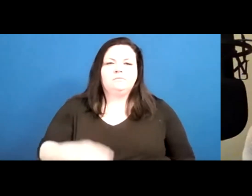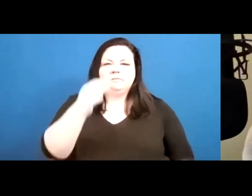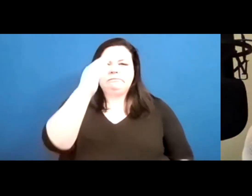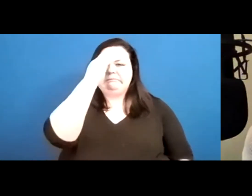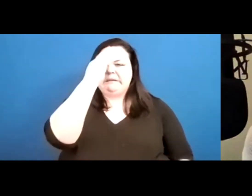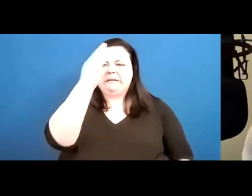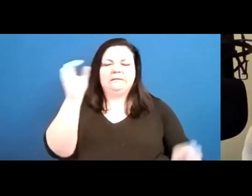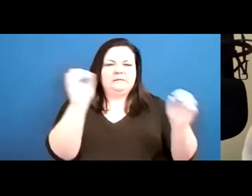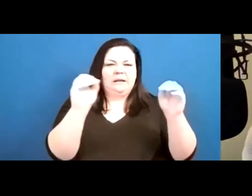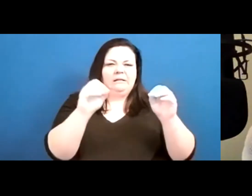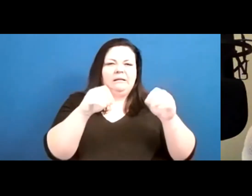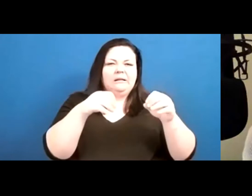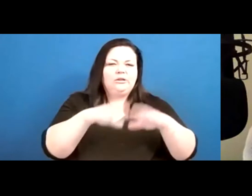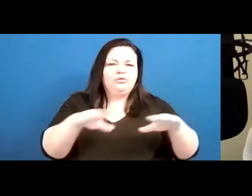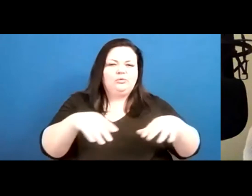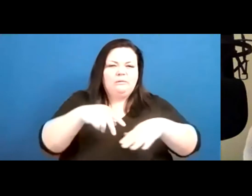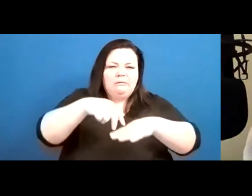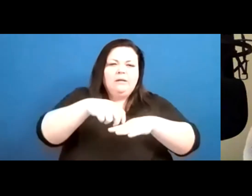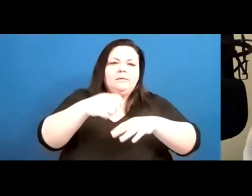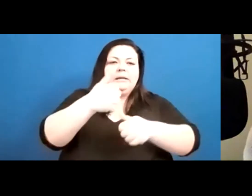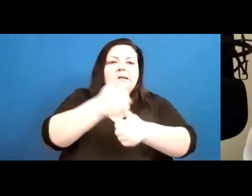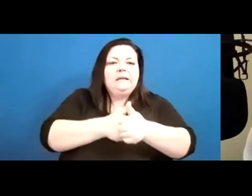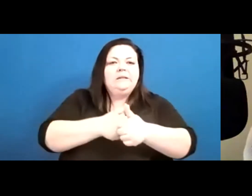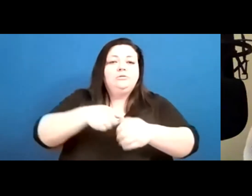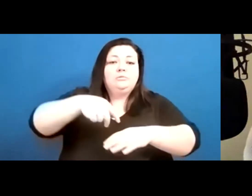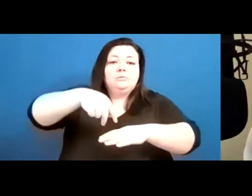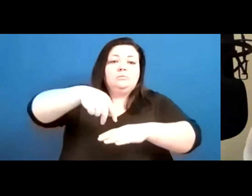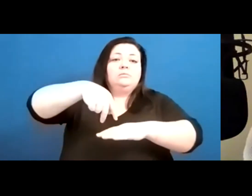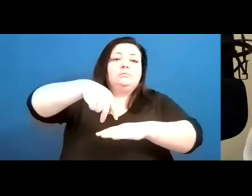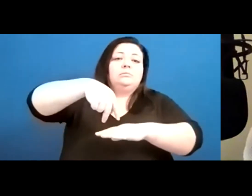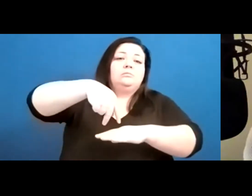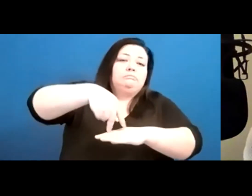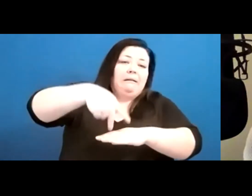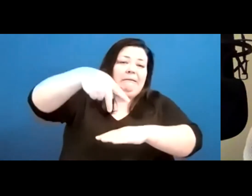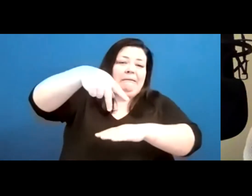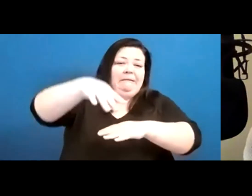up, each poised/ mid-air, barely the ball of one small foot/